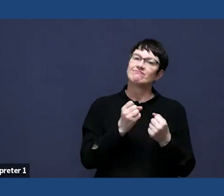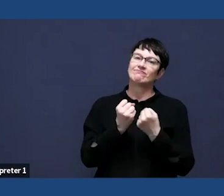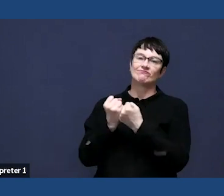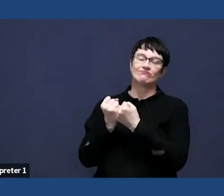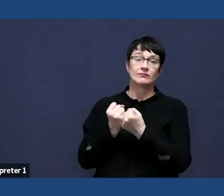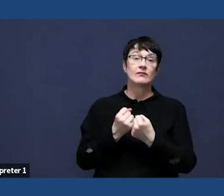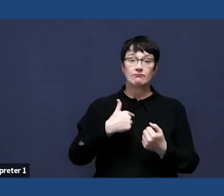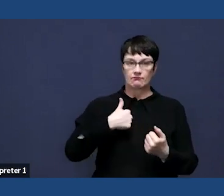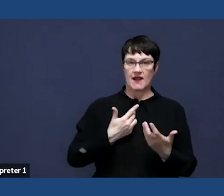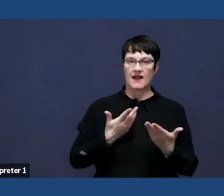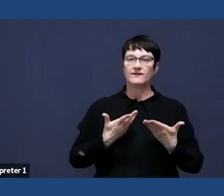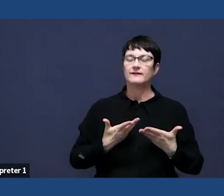We have an employee resource group.